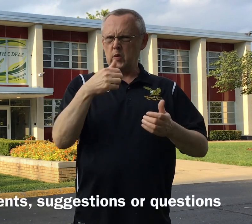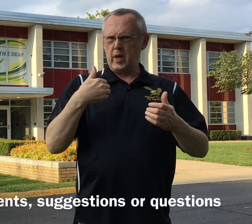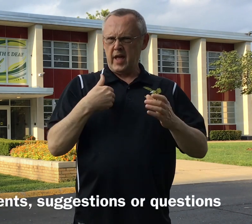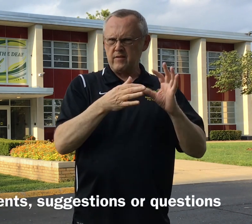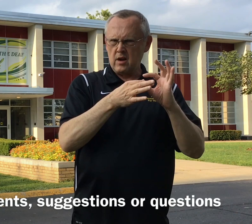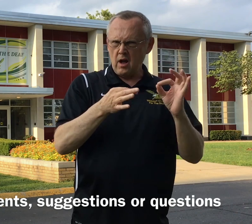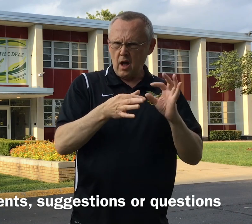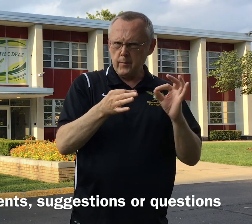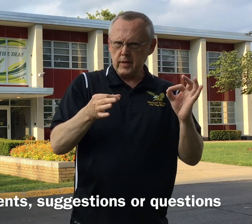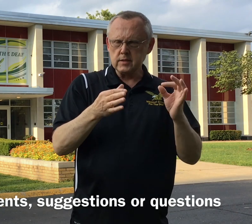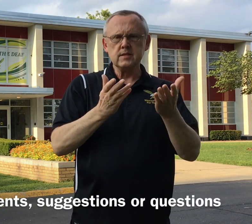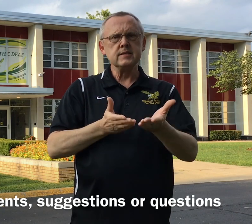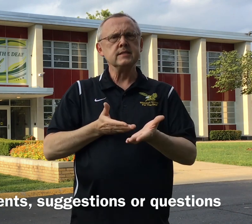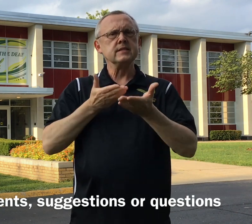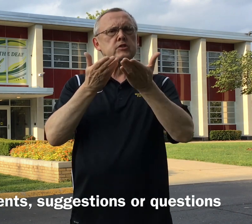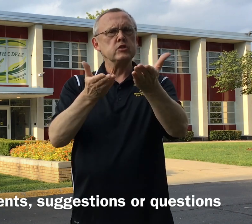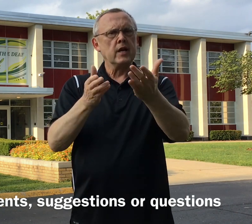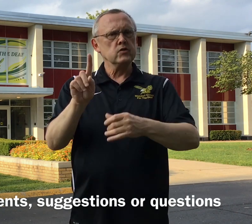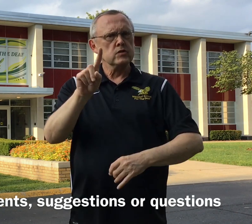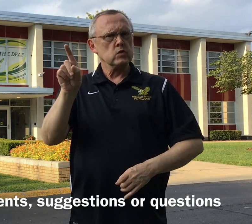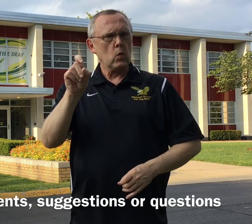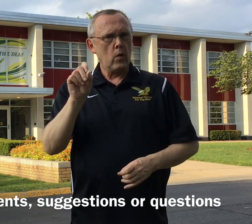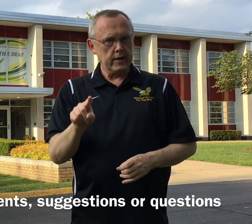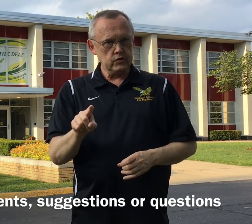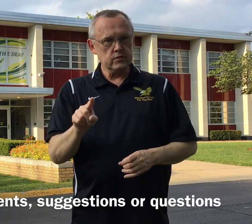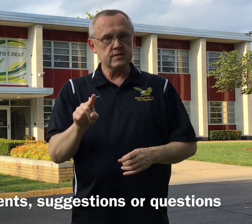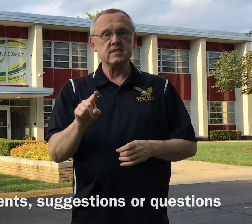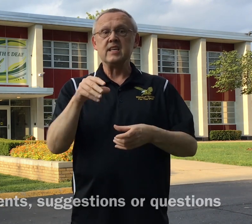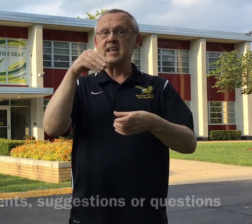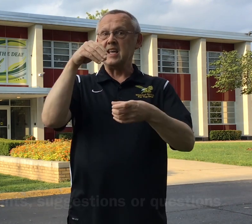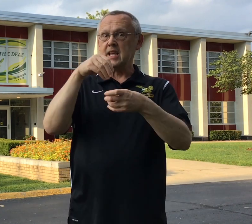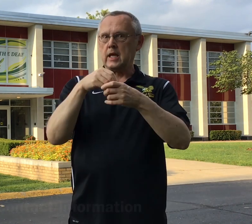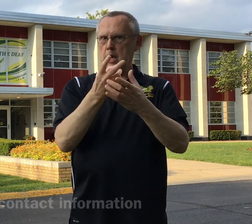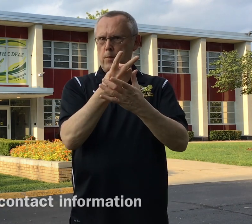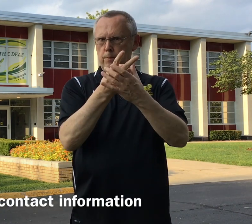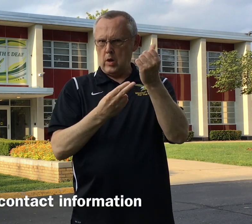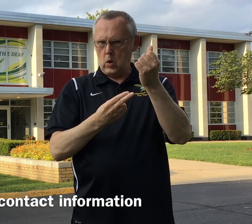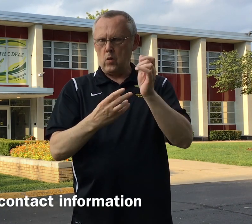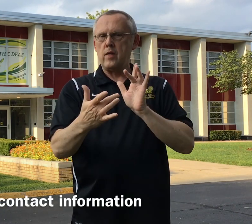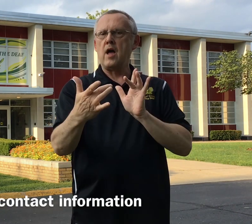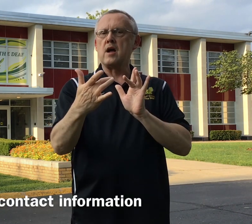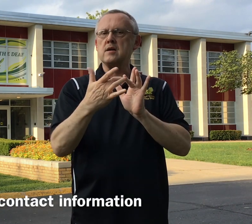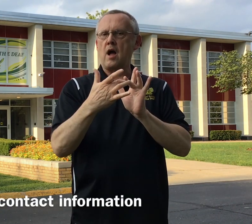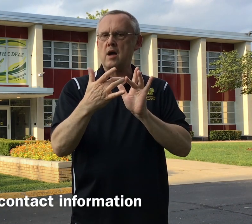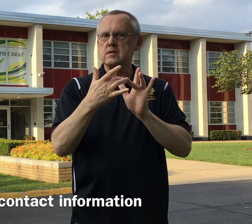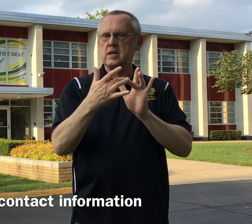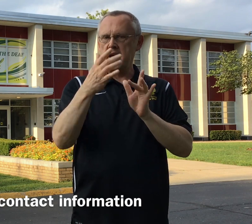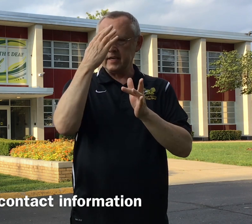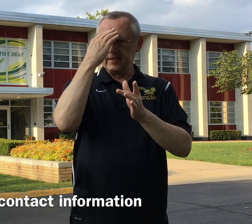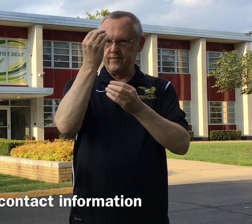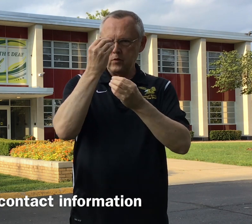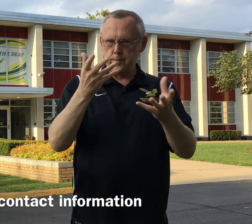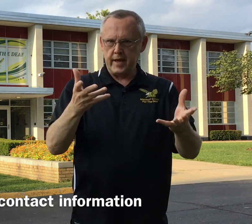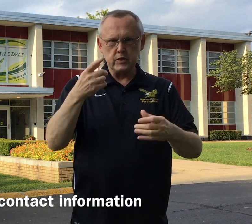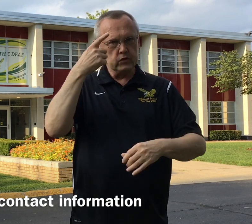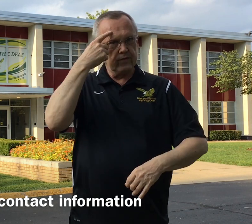have comments suggestions or questions in Both there is contact information